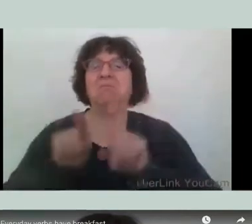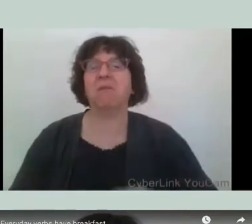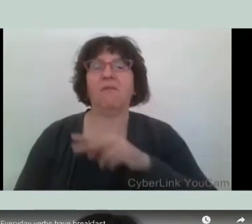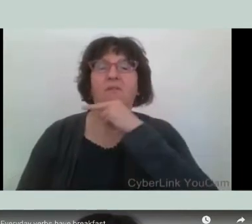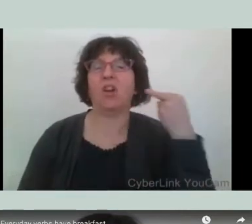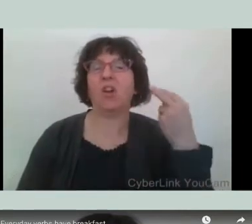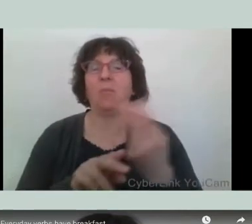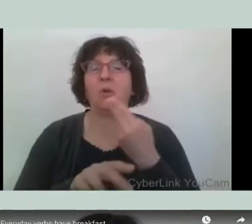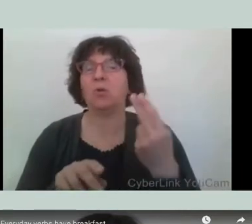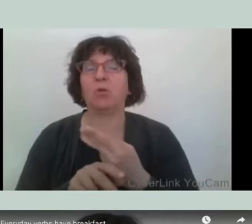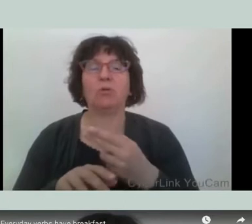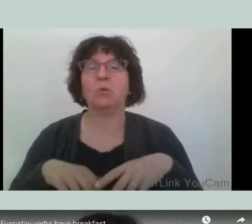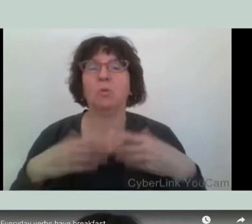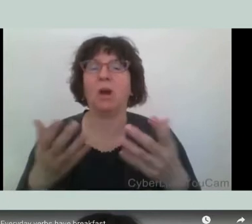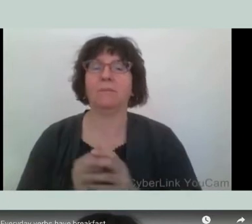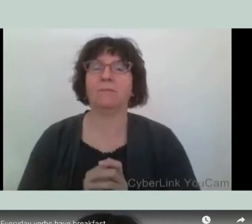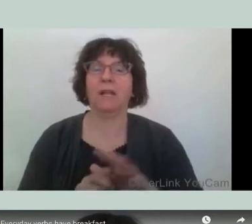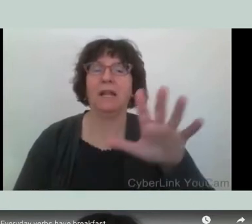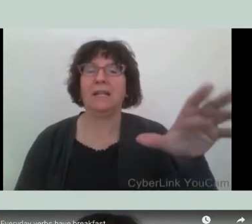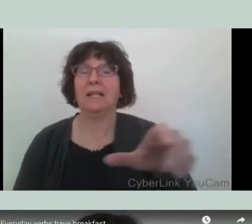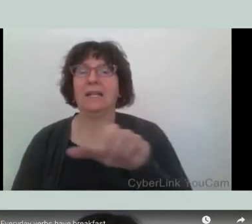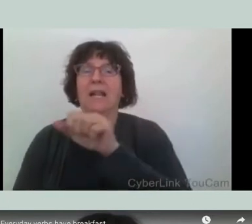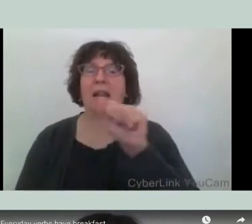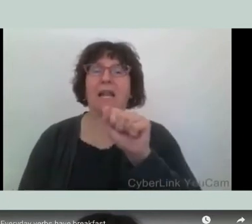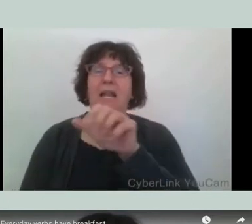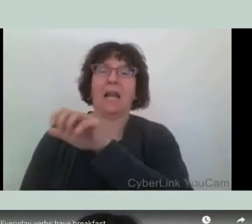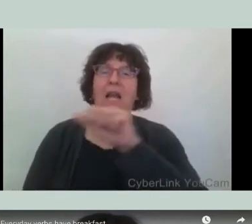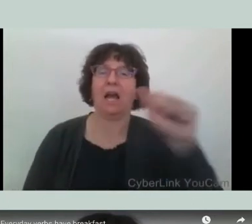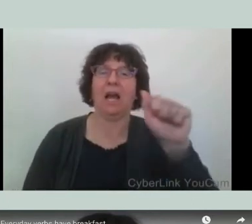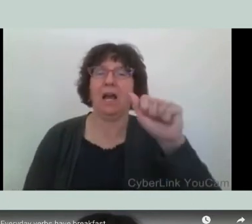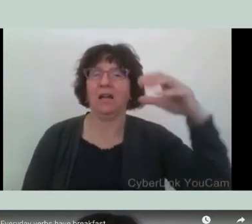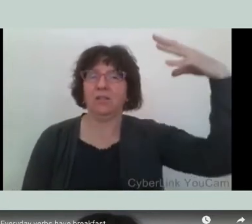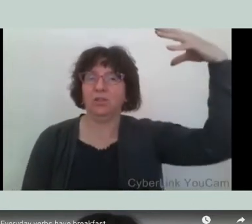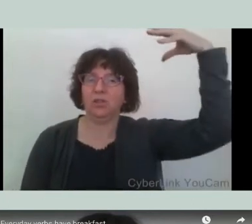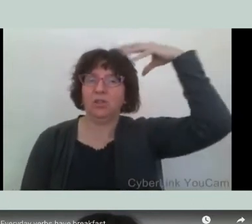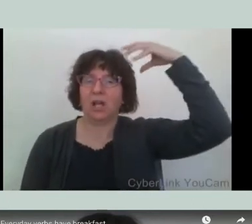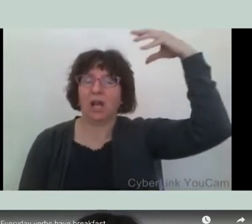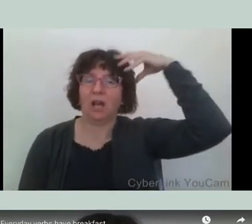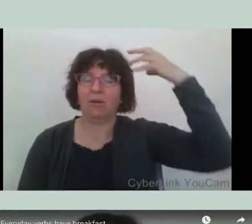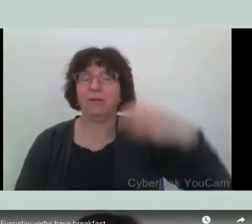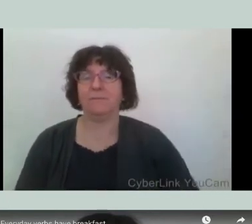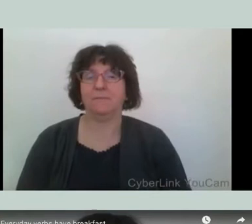(Instructional video) You'll often see in English the phrase 'take-a-shower' which you might think means you